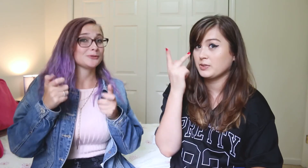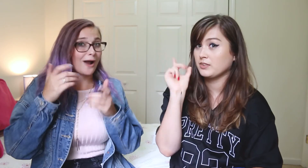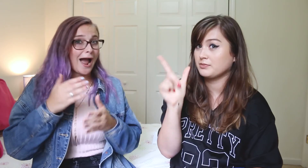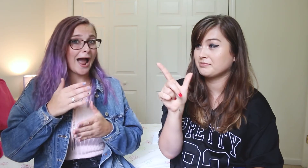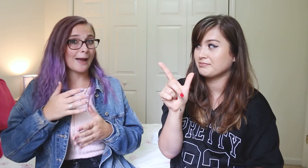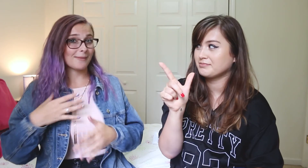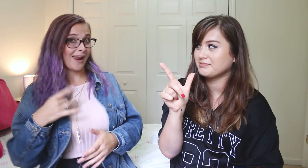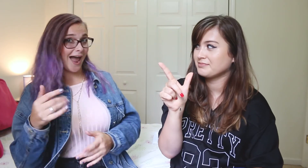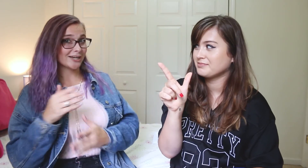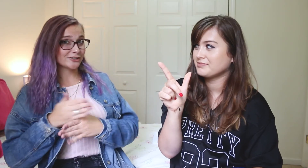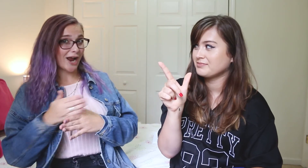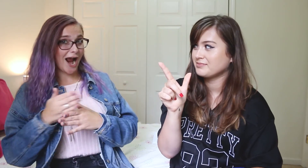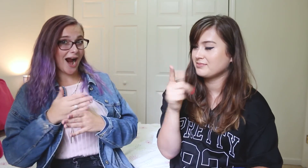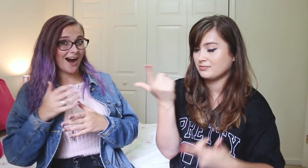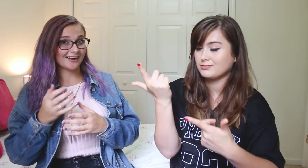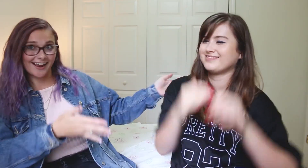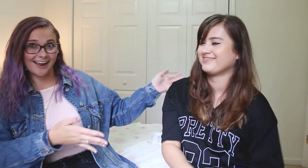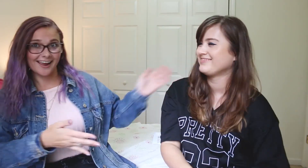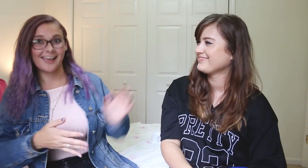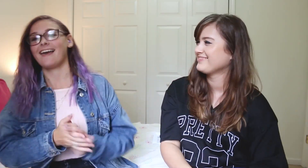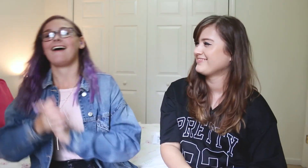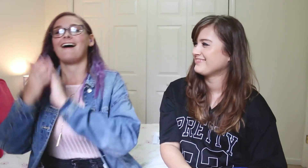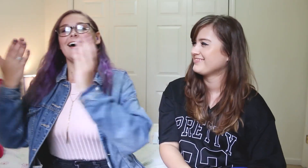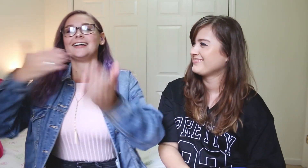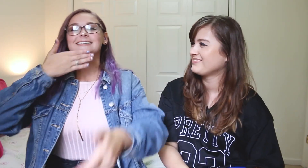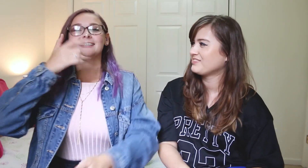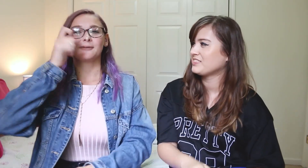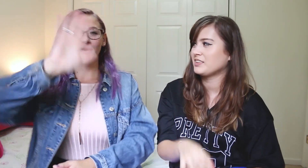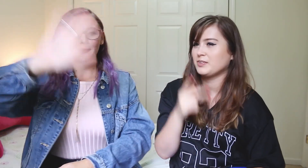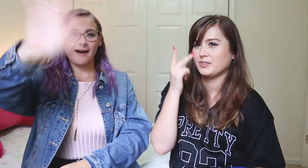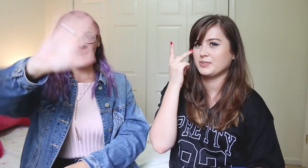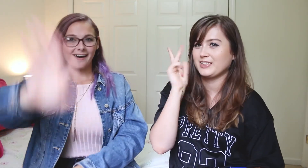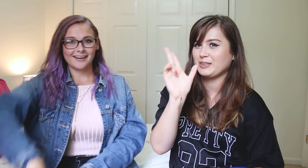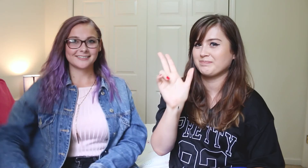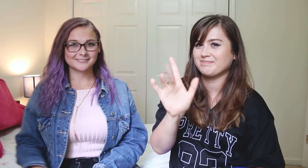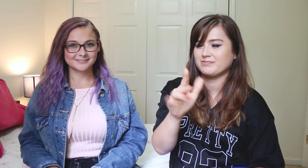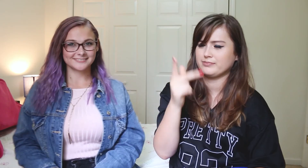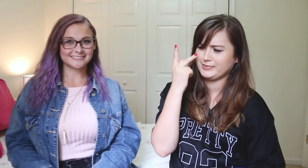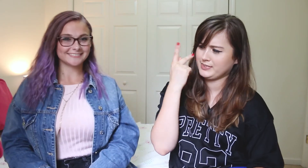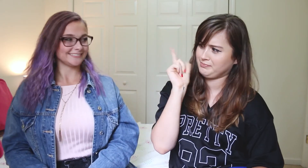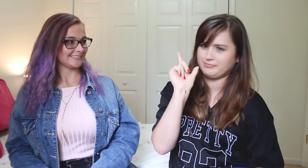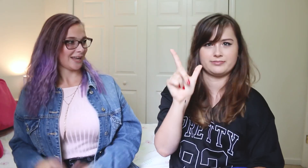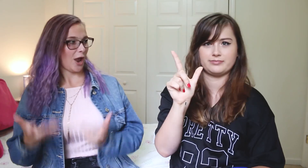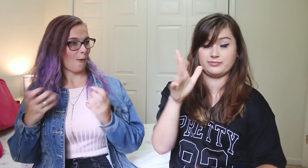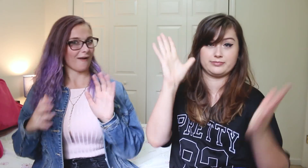Subscribe, like, and share! Thanks for watching! Bye! See you later!